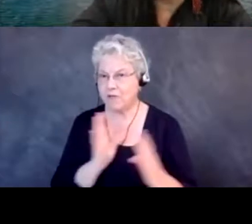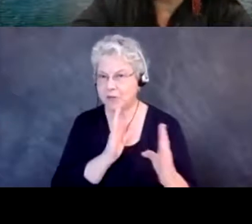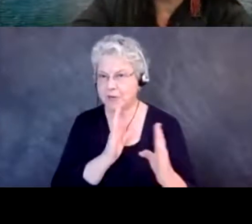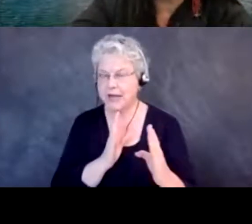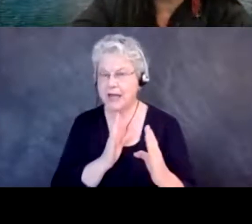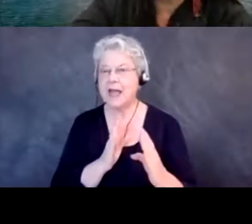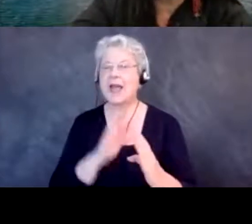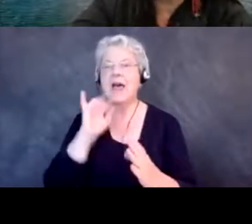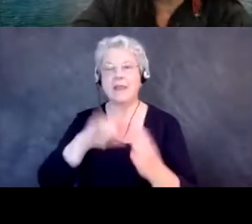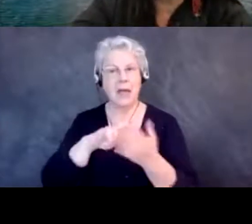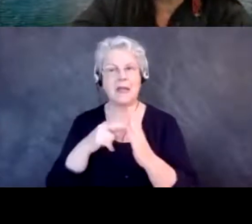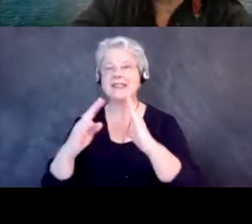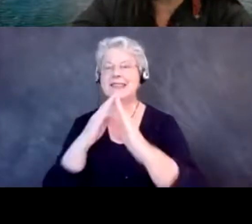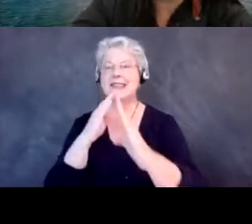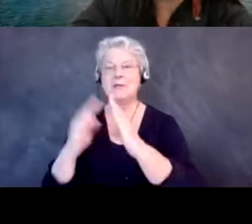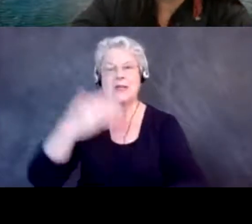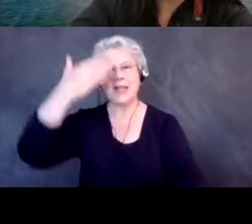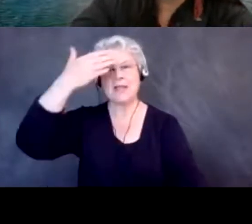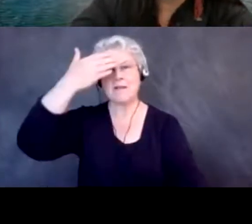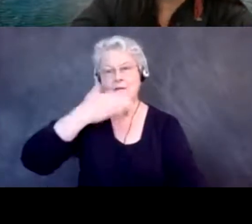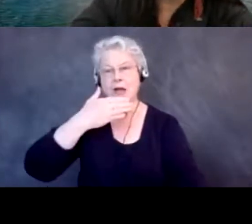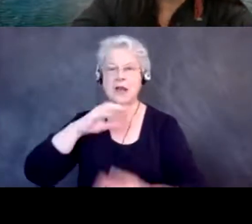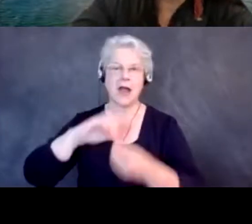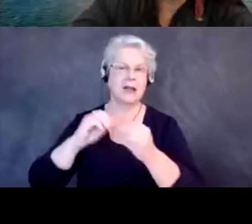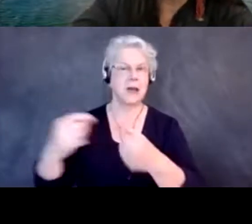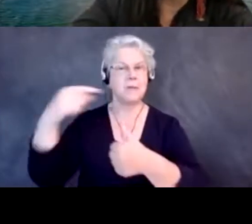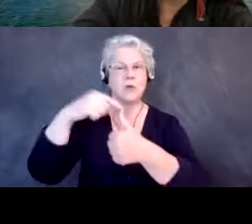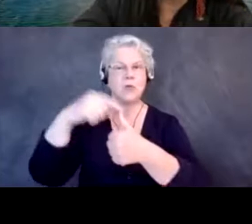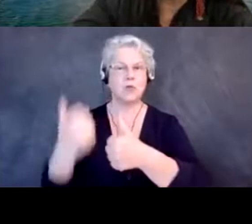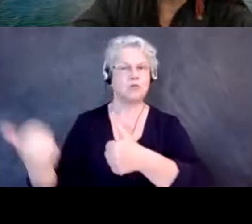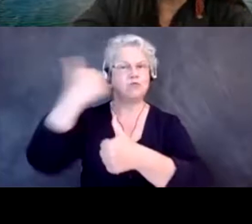That's so true. The community is steering the actions and the things that are happening in